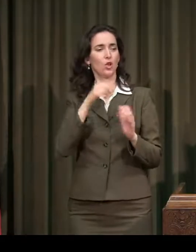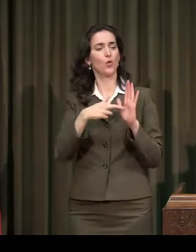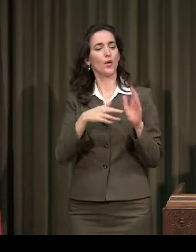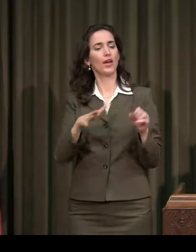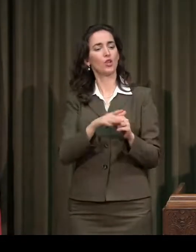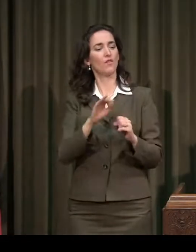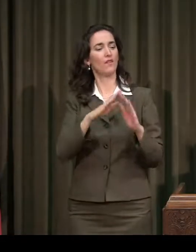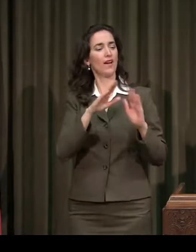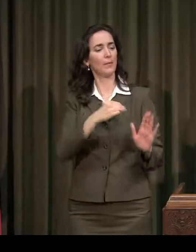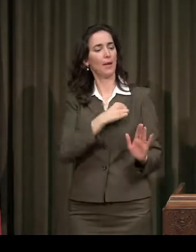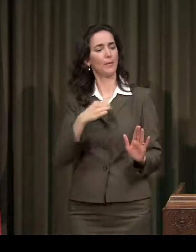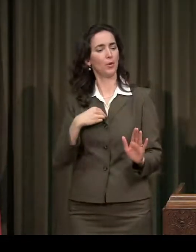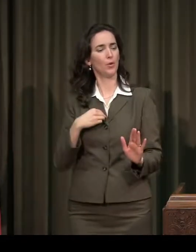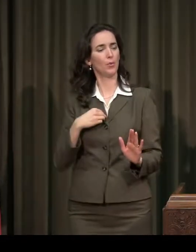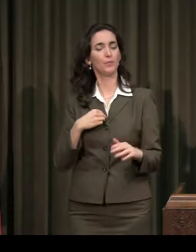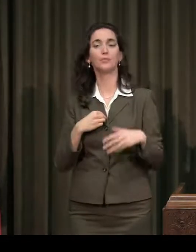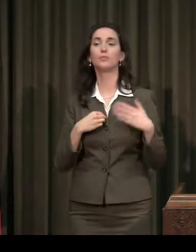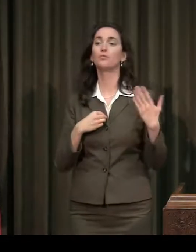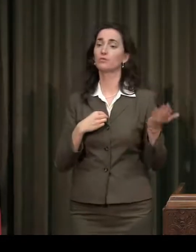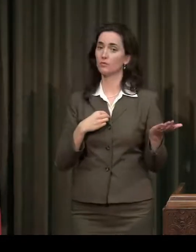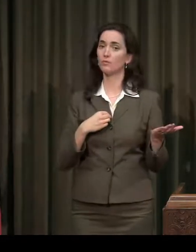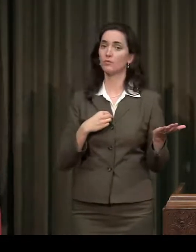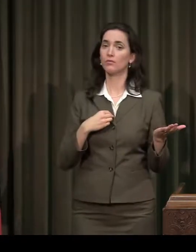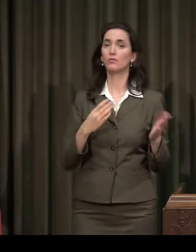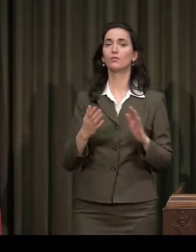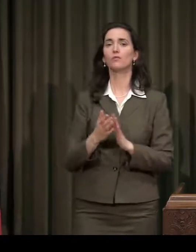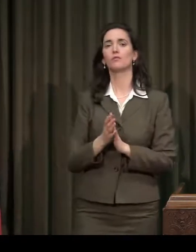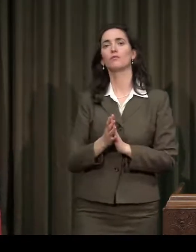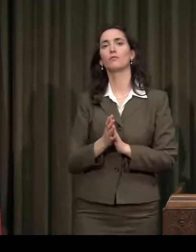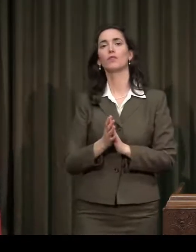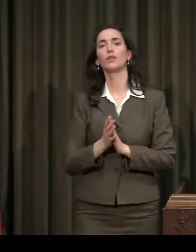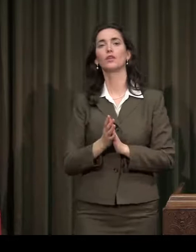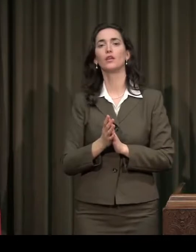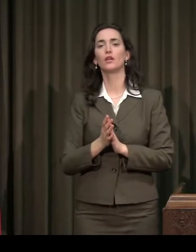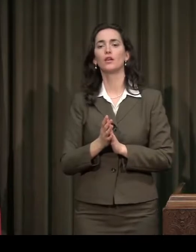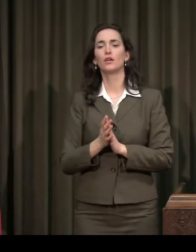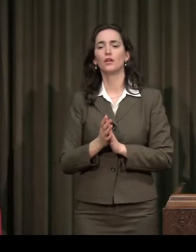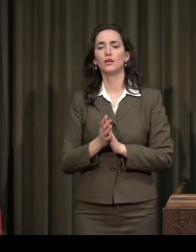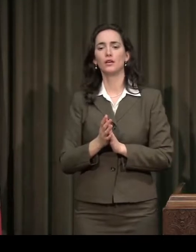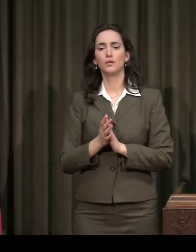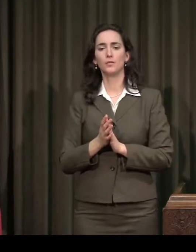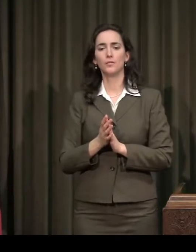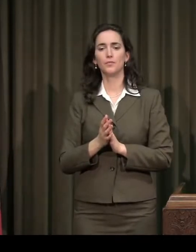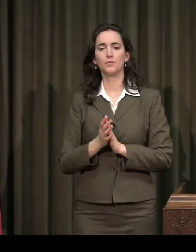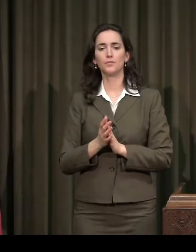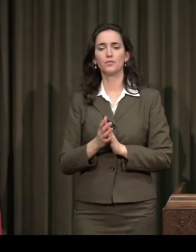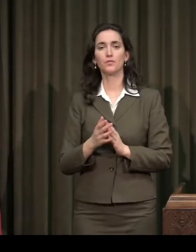yeah well I don't think the negotiations were fruitful because they